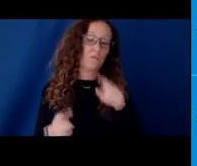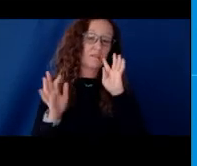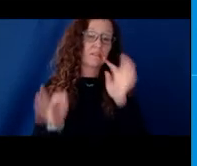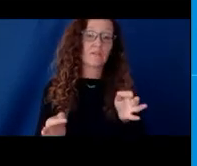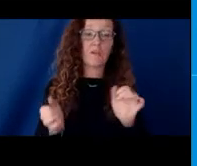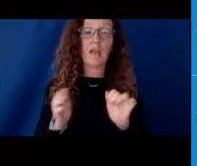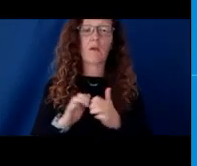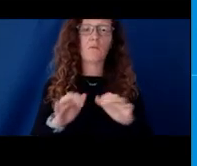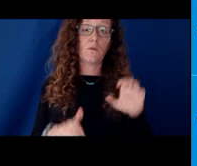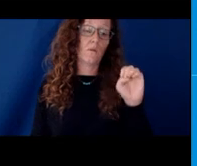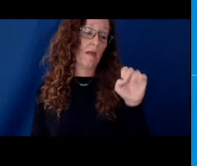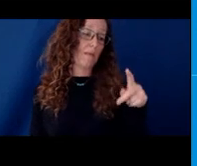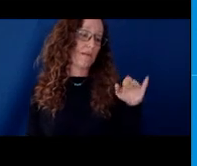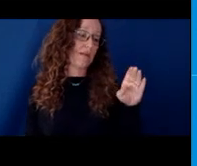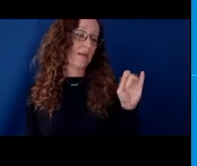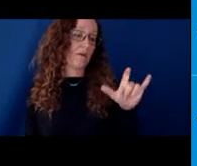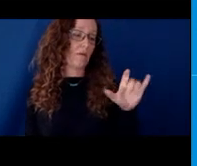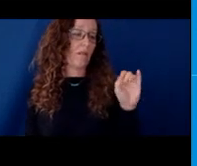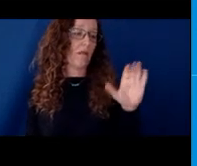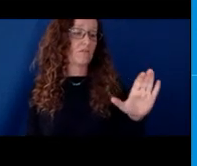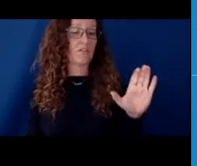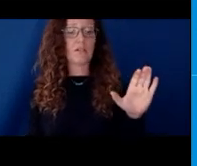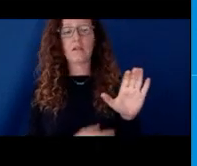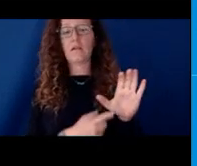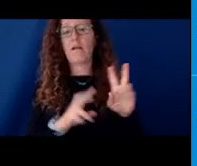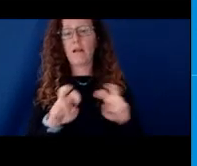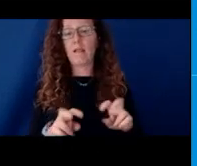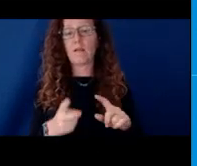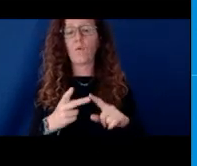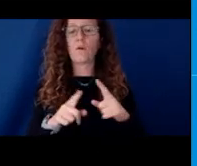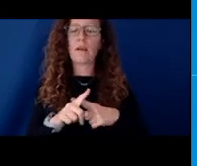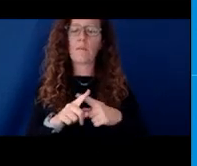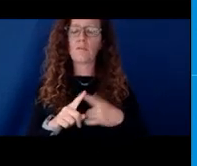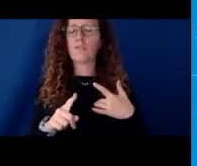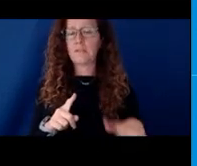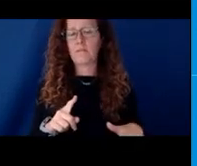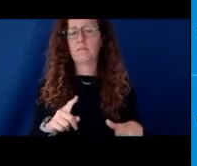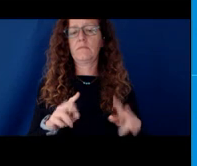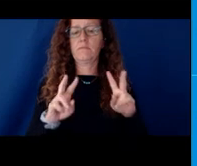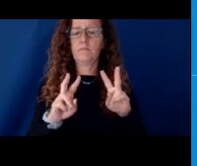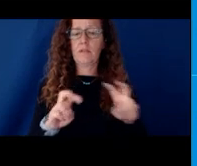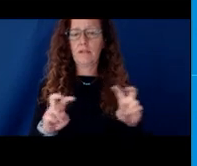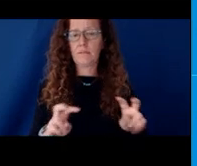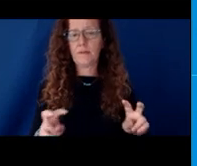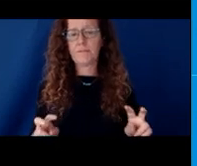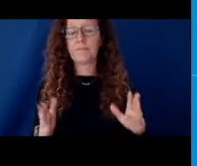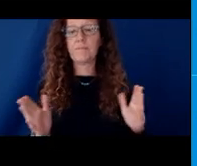analysis or a temperature-sensitive health impact assessment. So the next step was to translate the